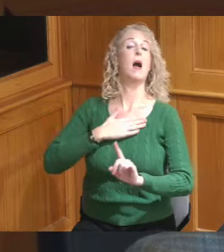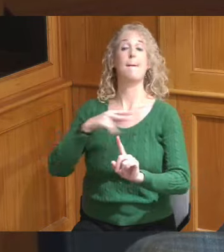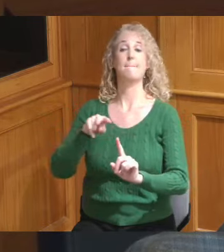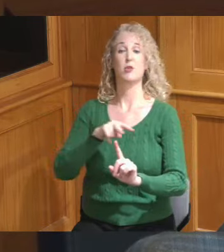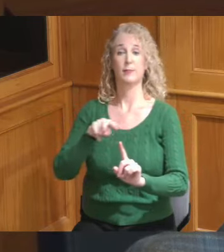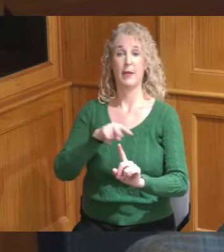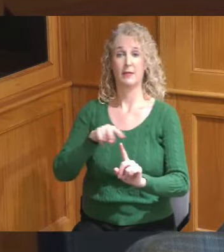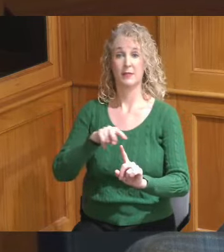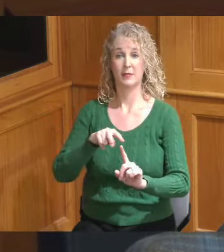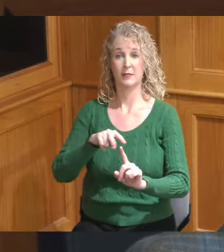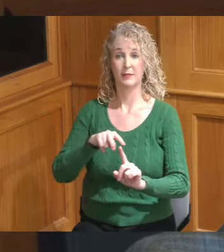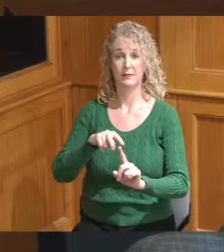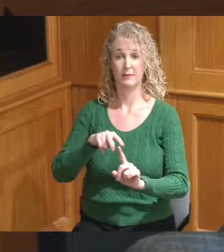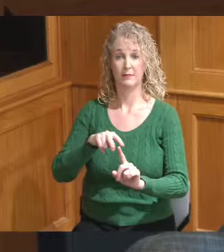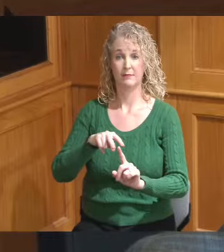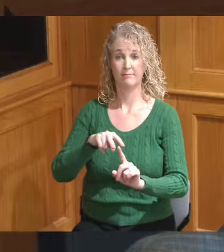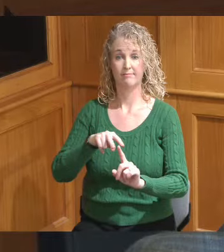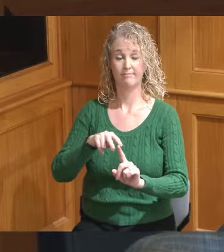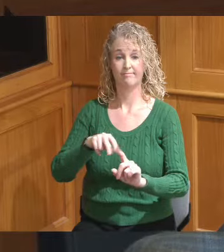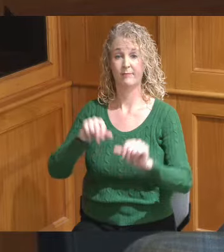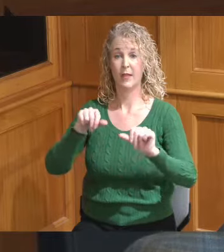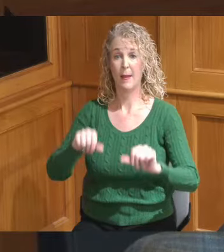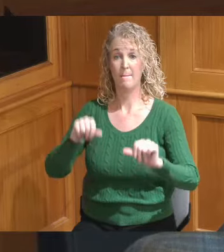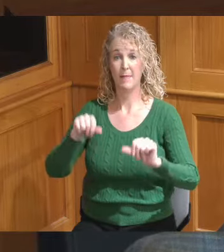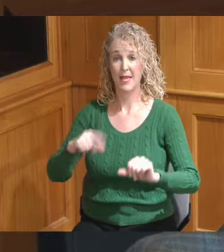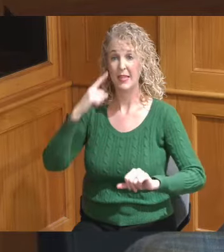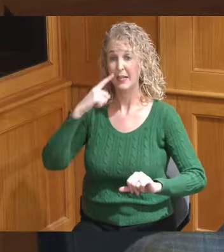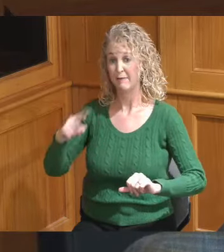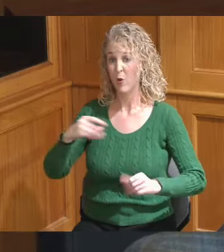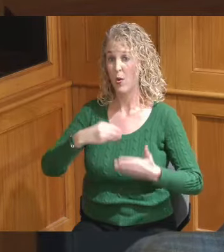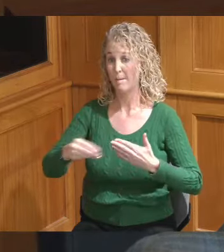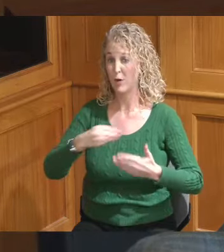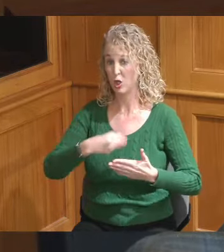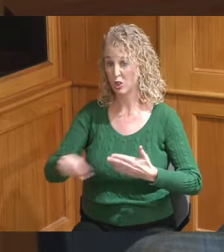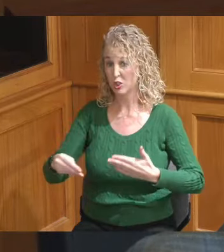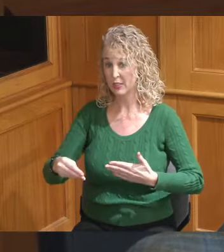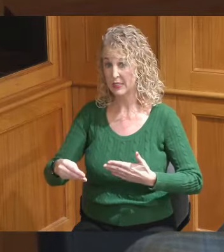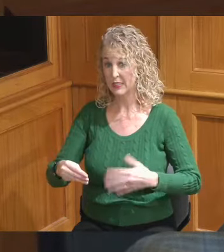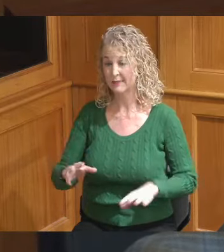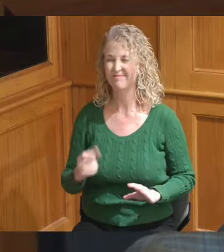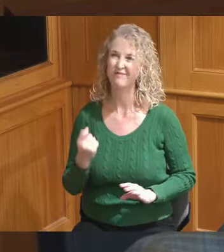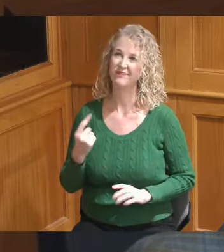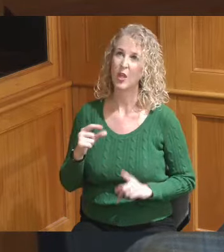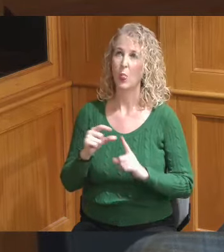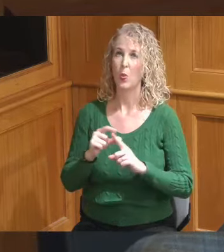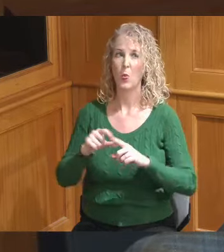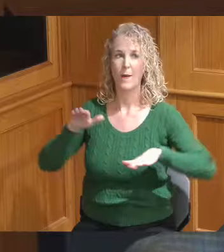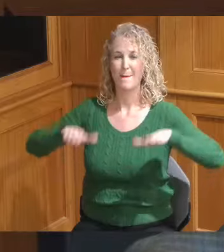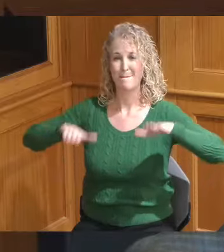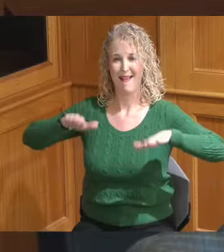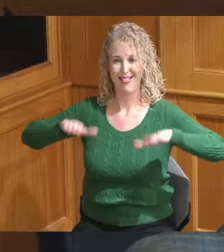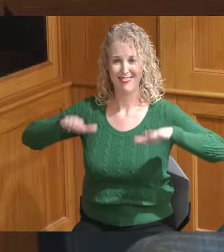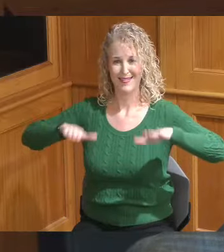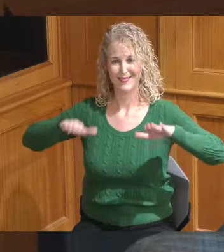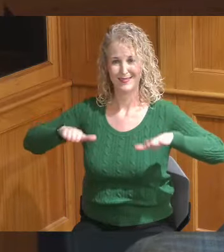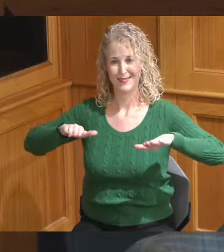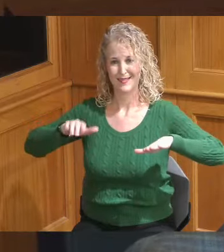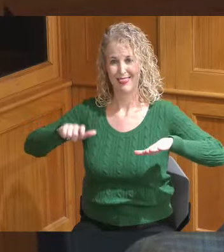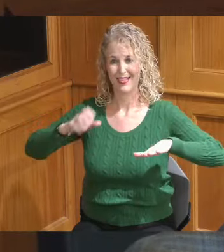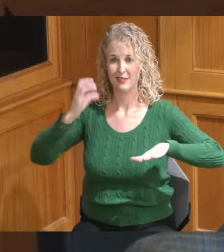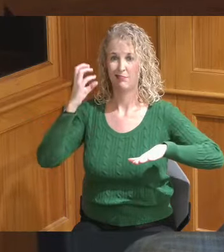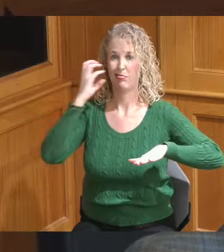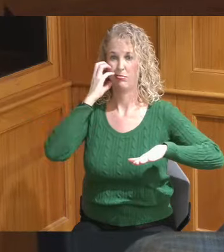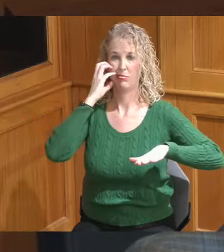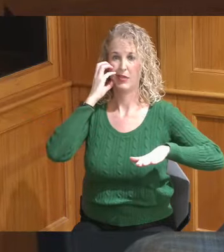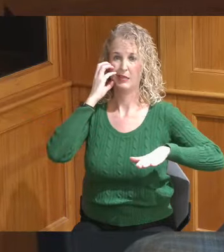affordability topnotch in front. It's not so much balancing just this binder. I gotta make sure gr